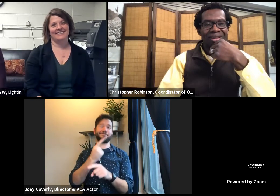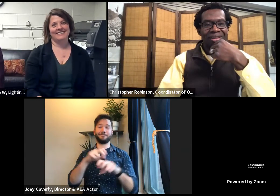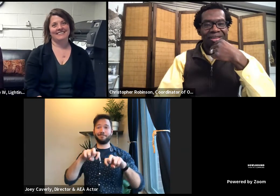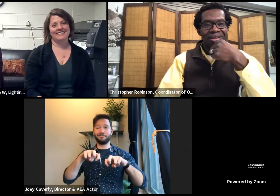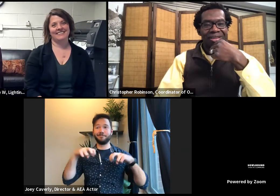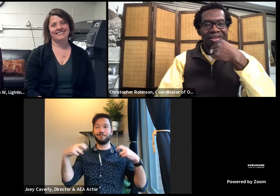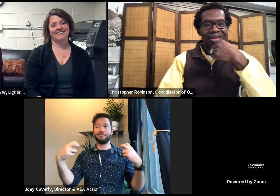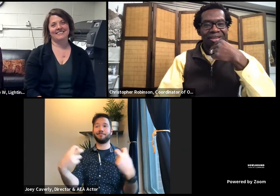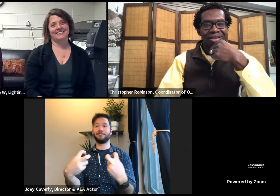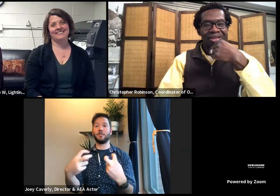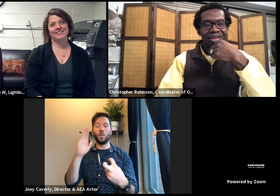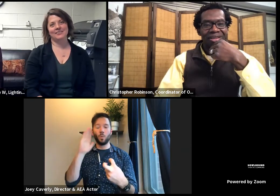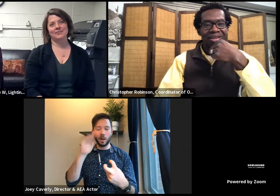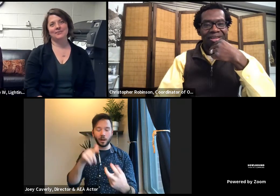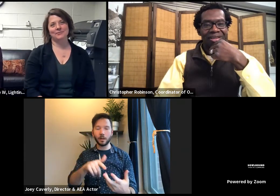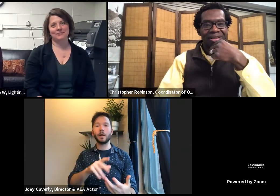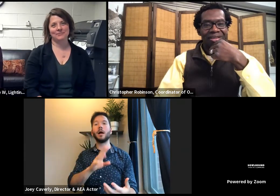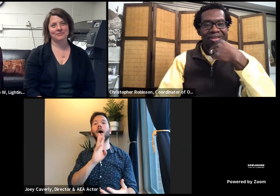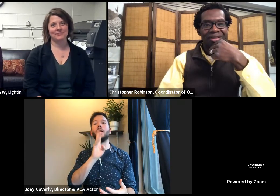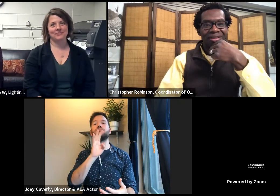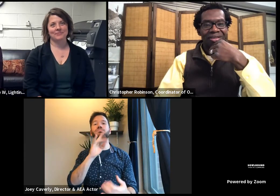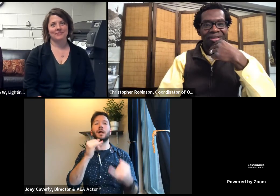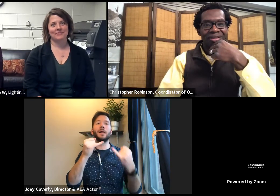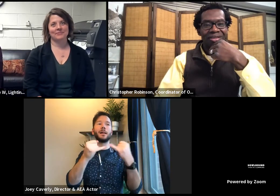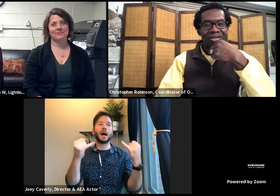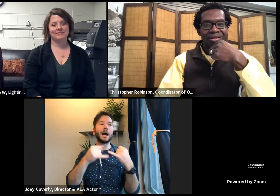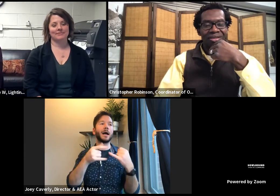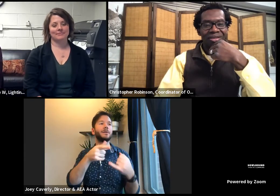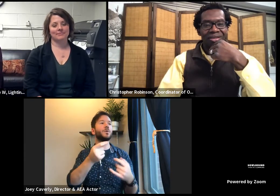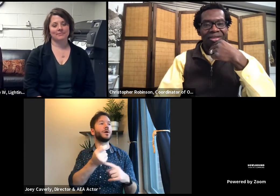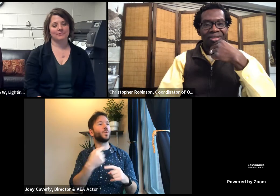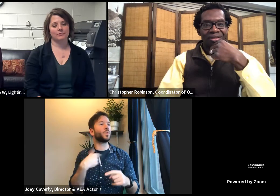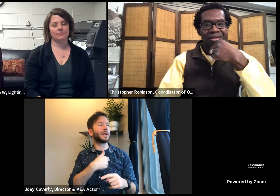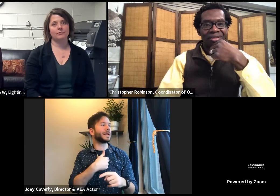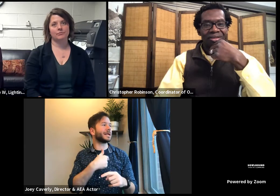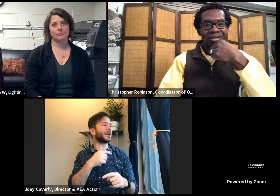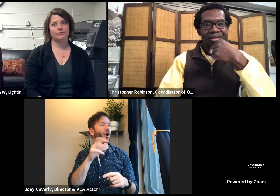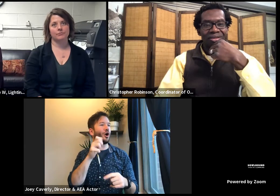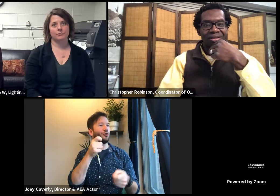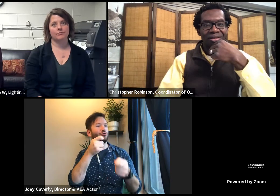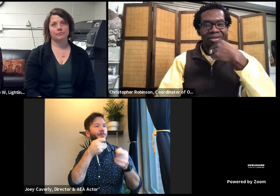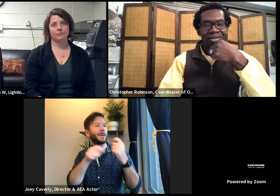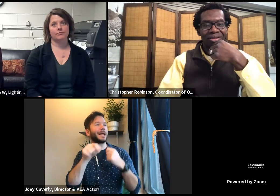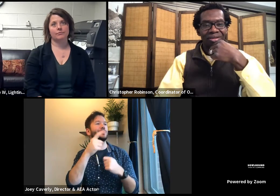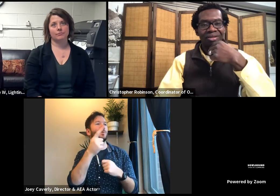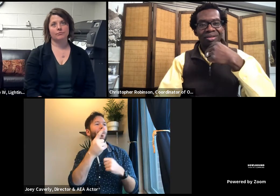Sometimes in some cases a playwright, or let's say we're all sitting around doing table work and we might have a read-through,